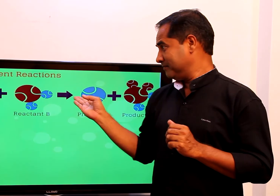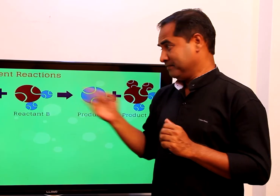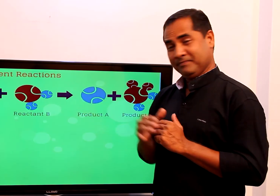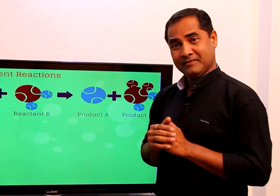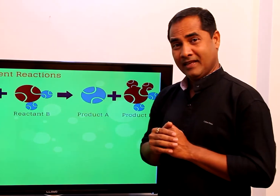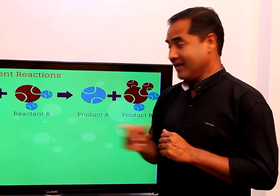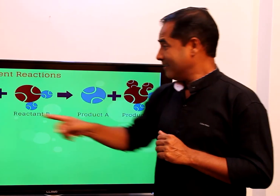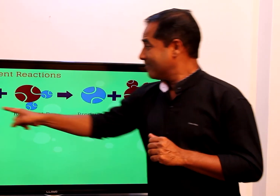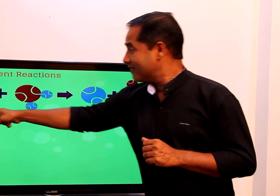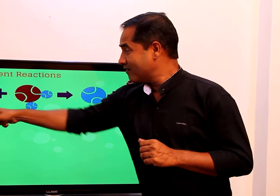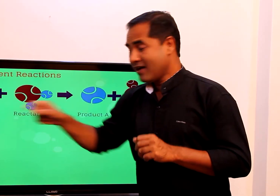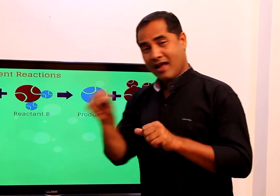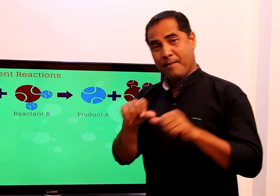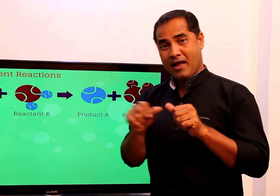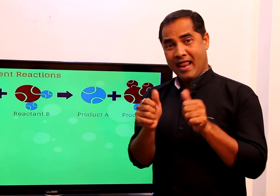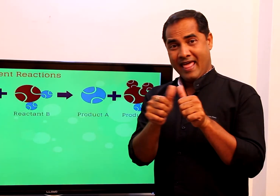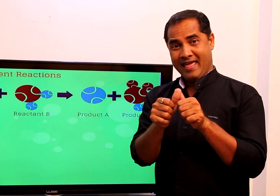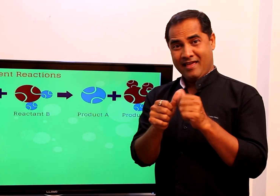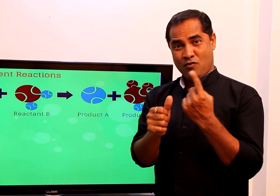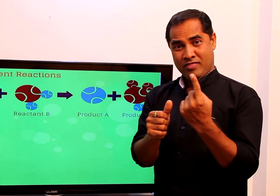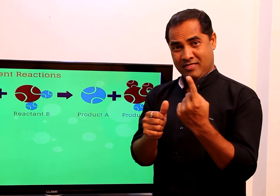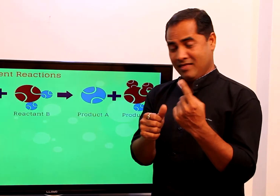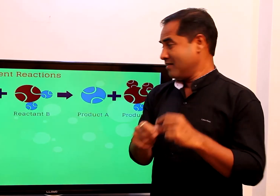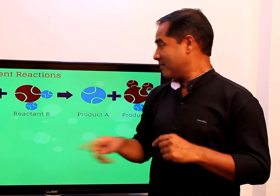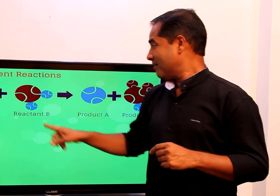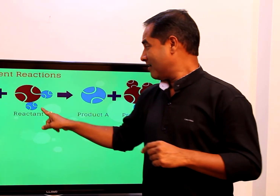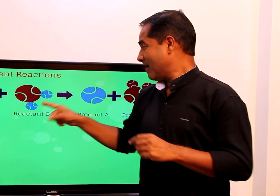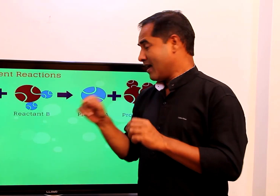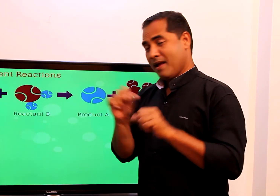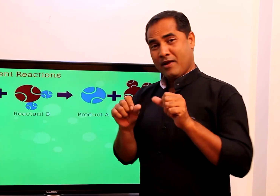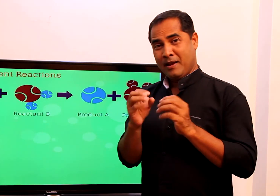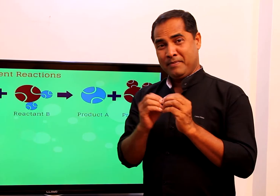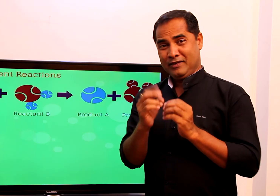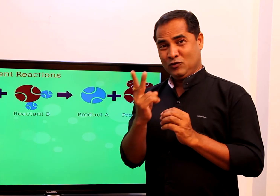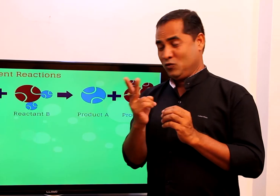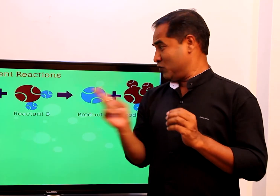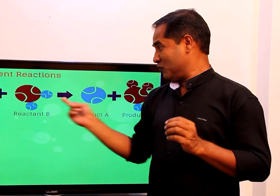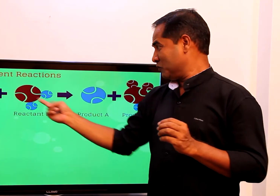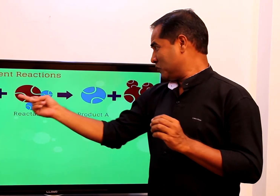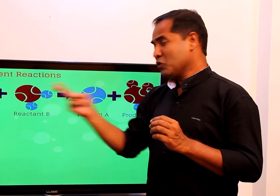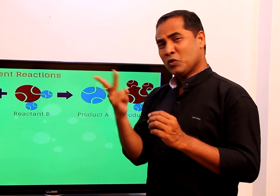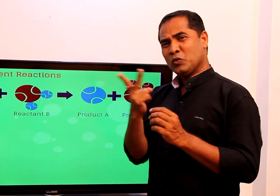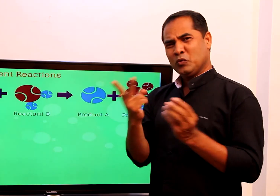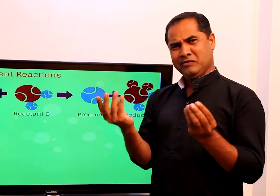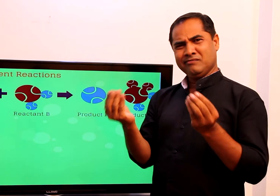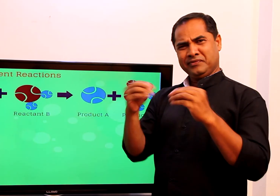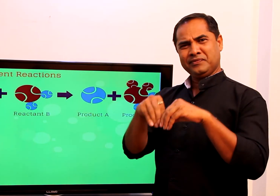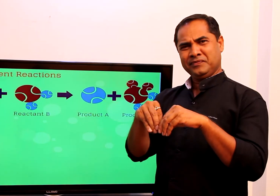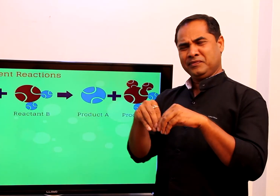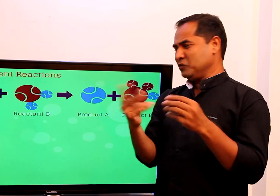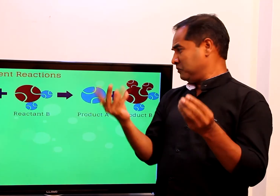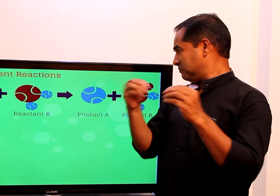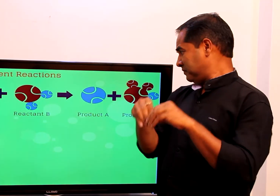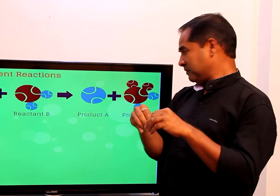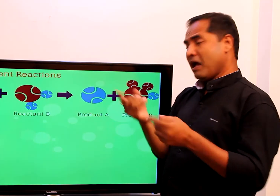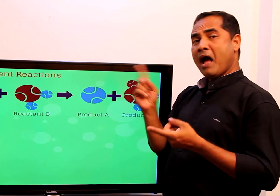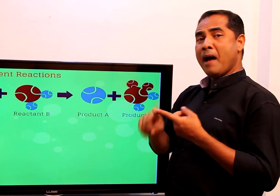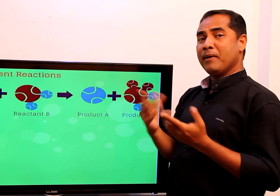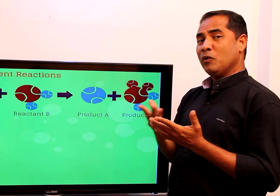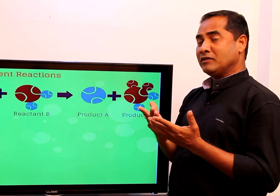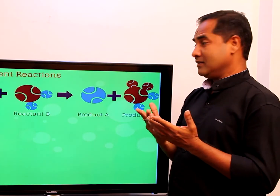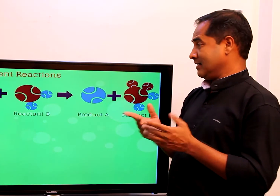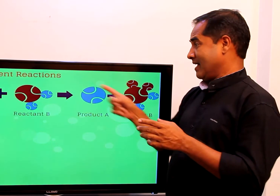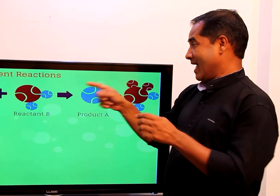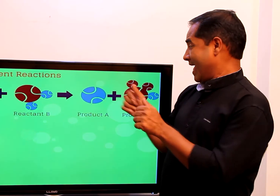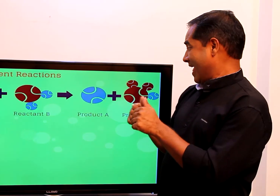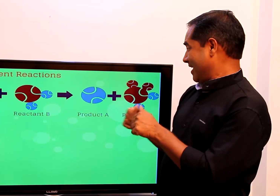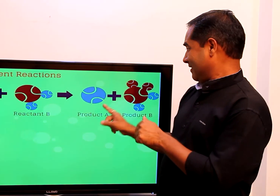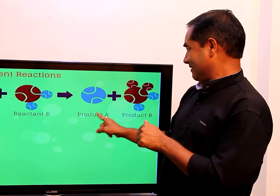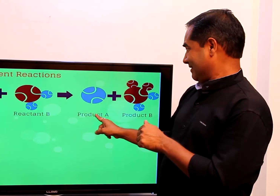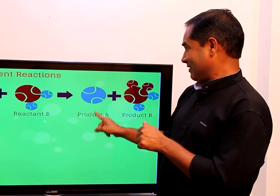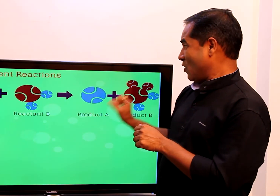Now if you see here, that's reactant A and that is reactant B. When they react,